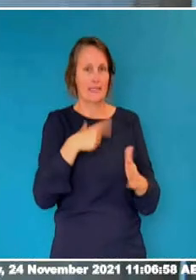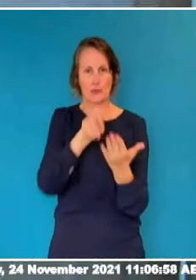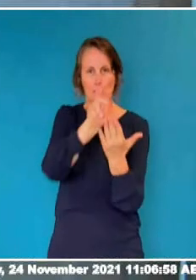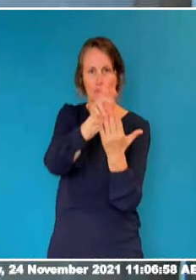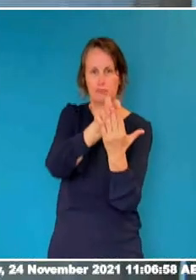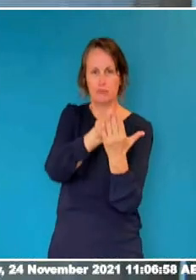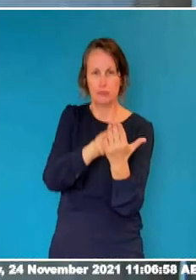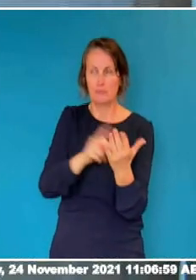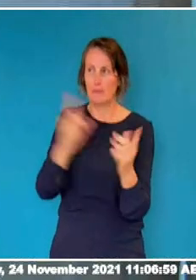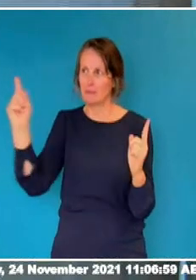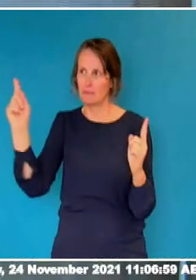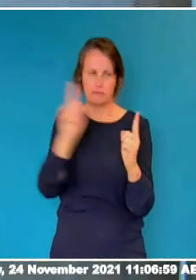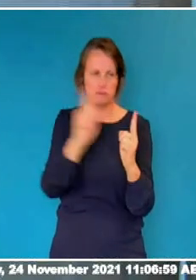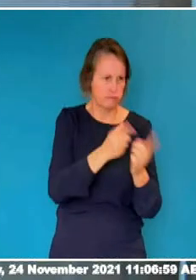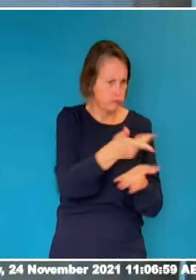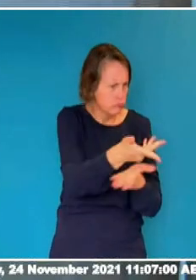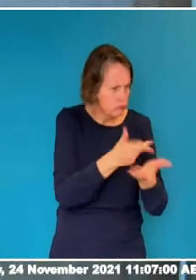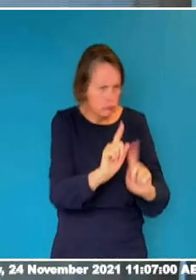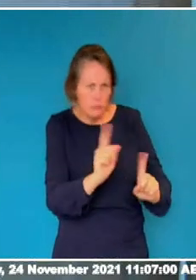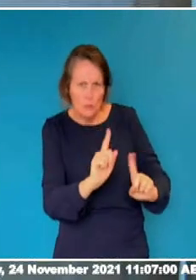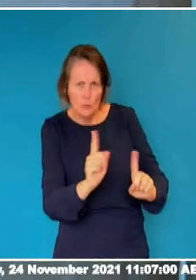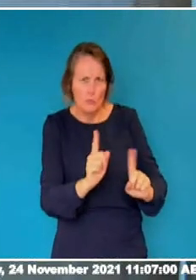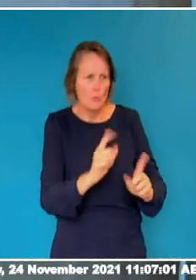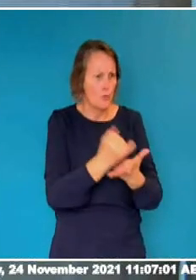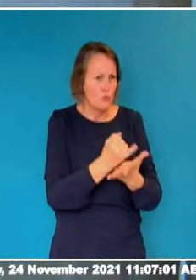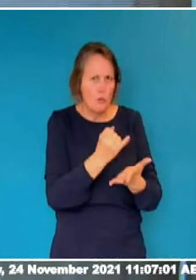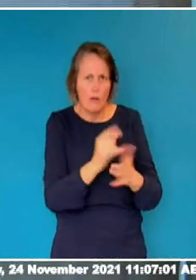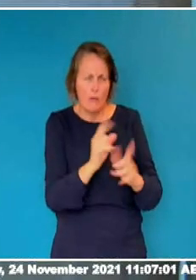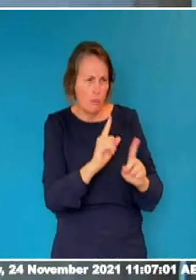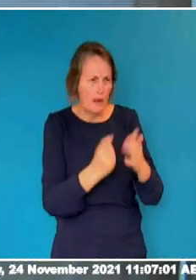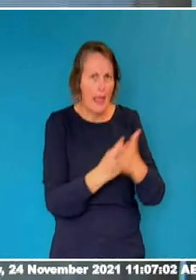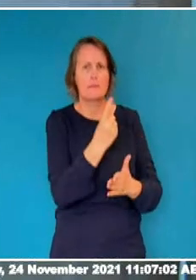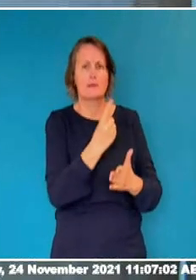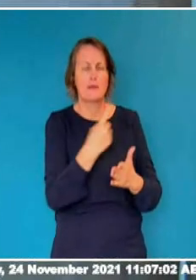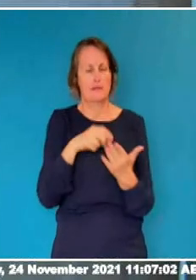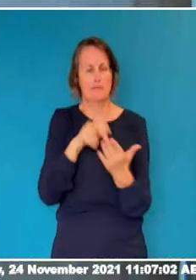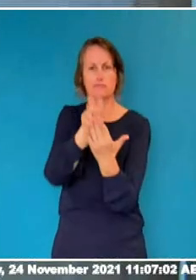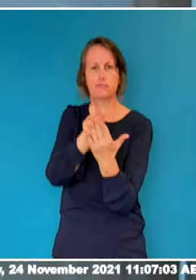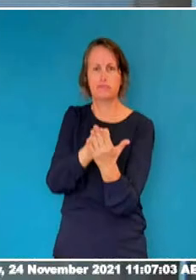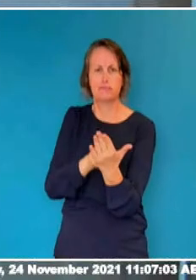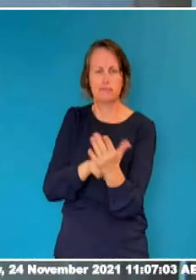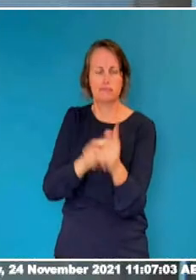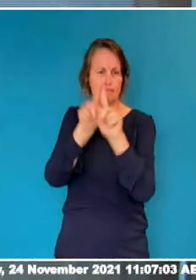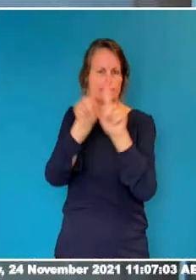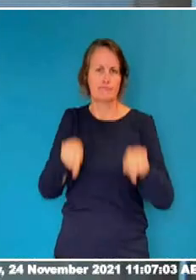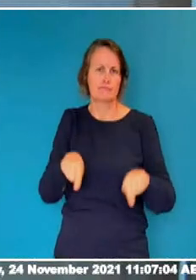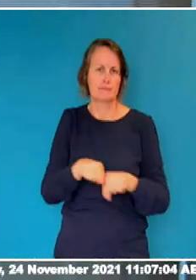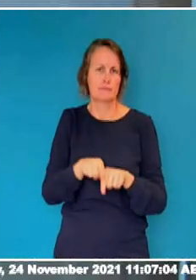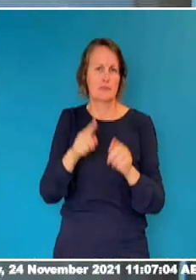discussion or something to change, they're recorded through as an early intervention.